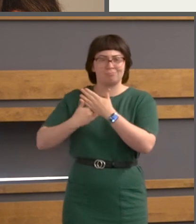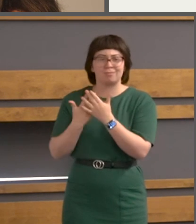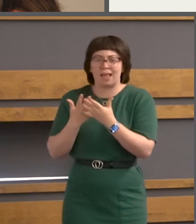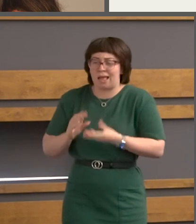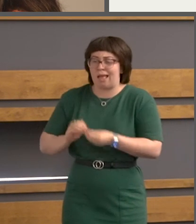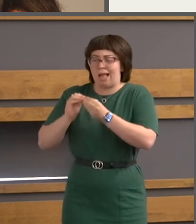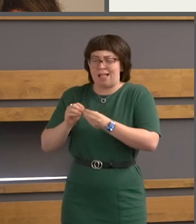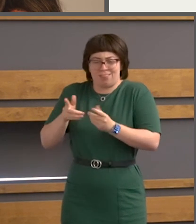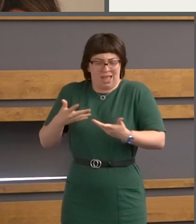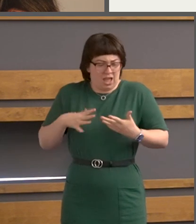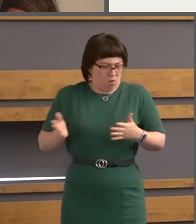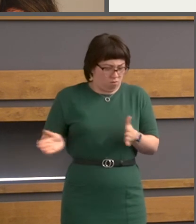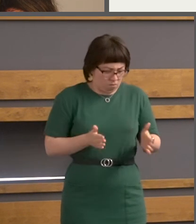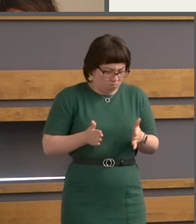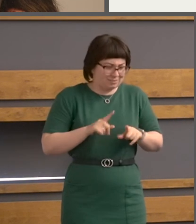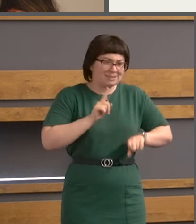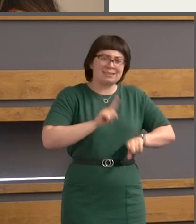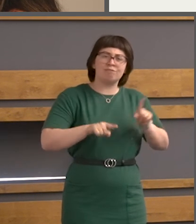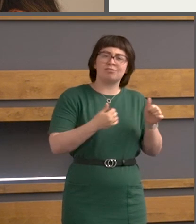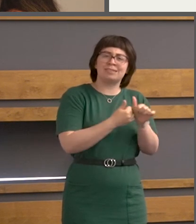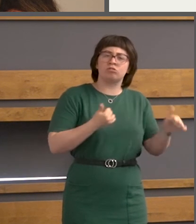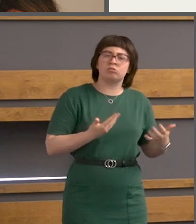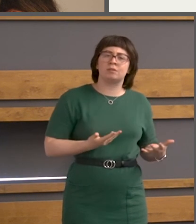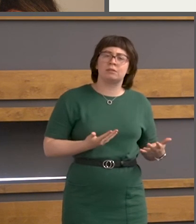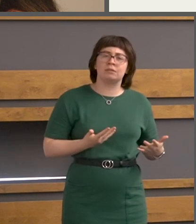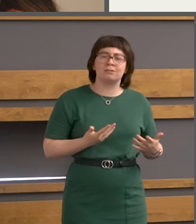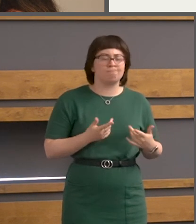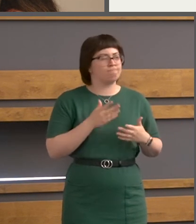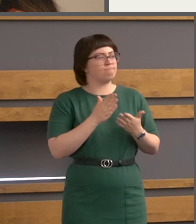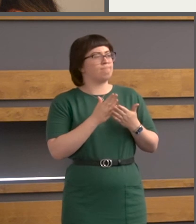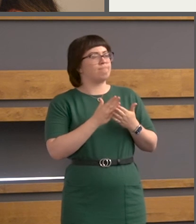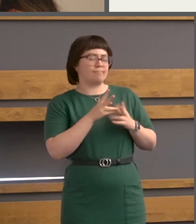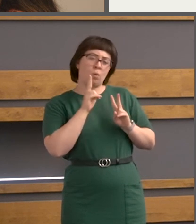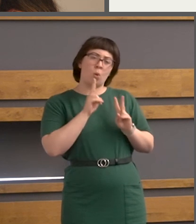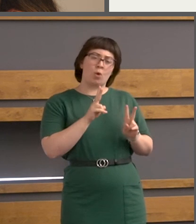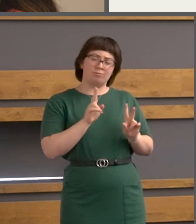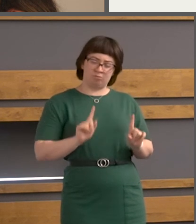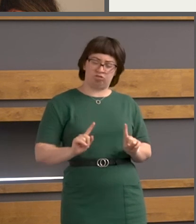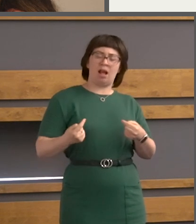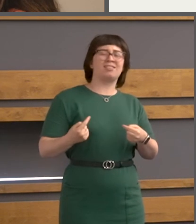to now working in this kind of industry where, you know, it obviously looked quite challenging.